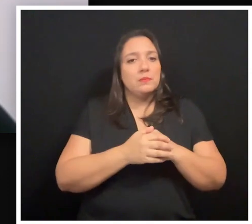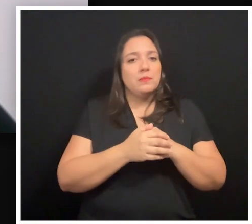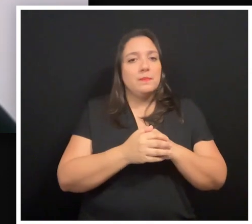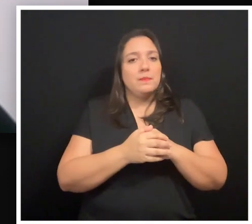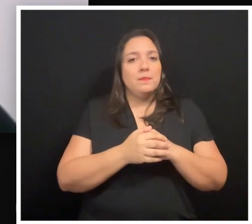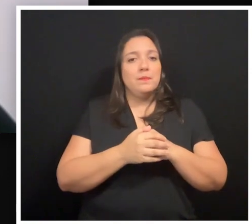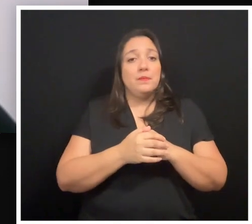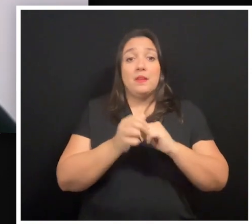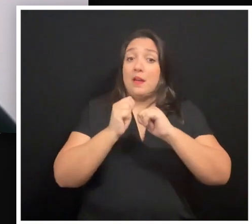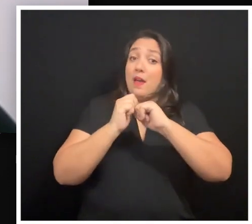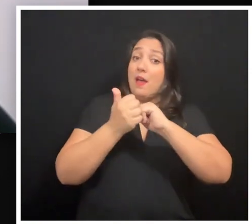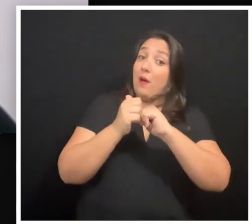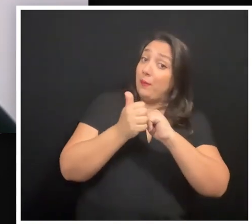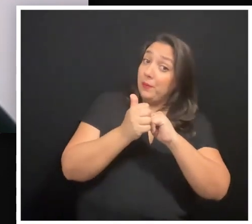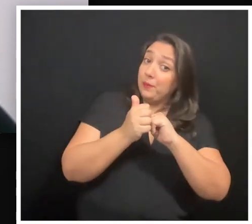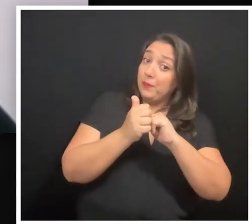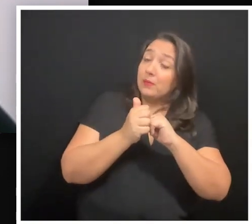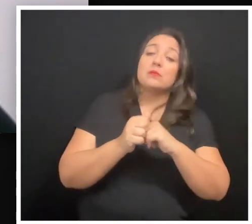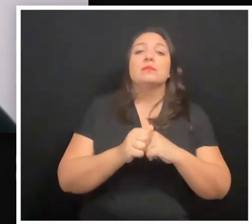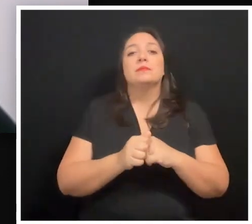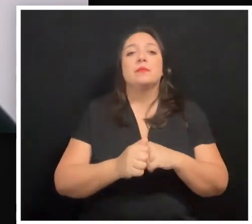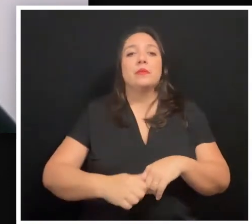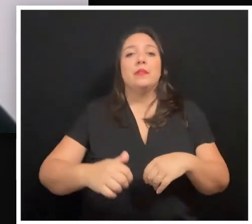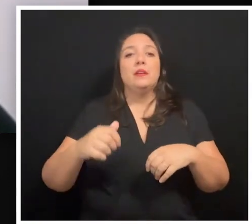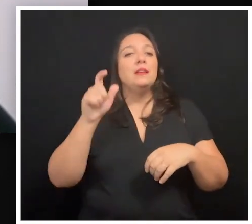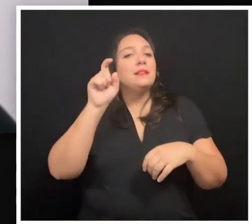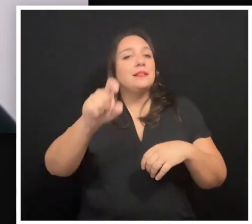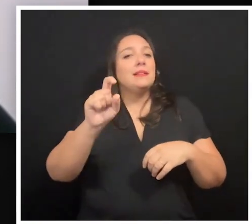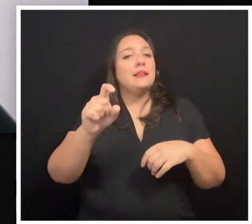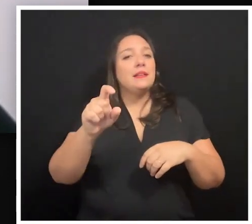and the way it would improve would be for people